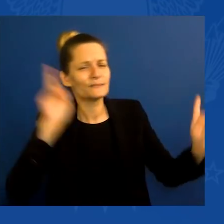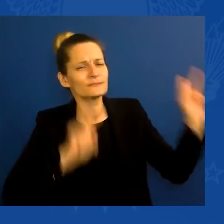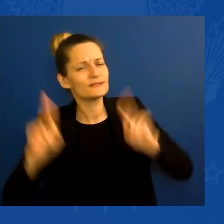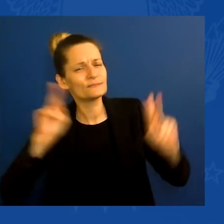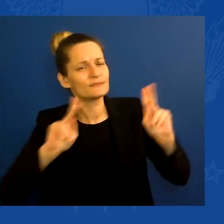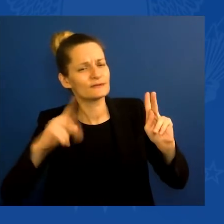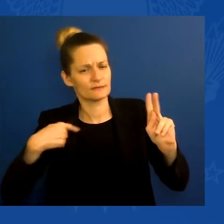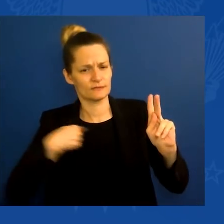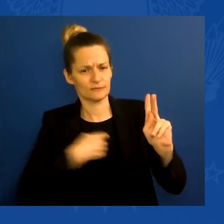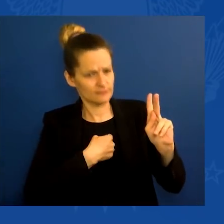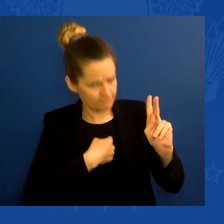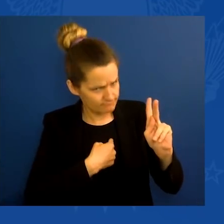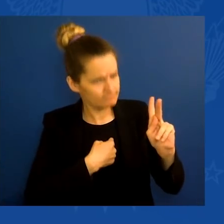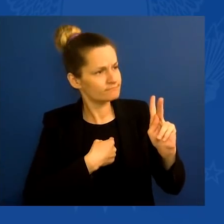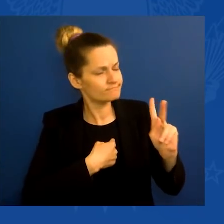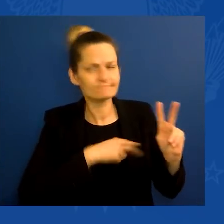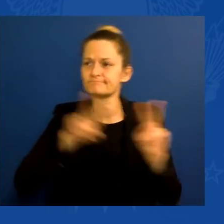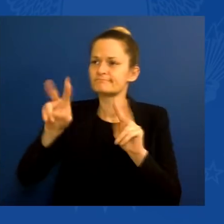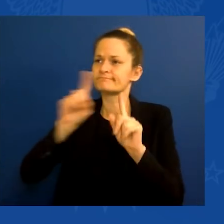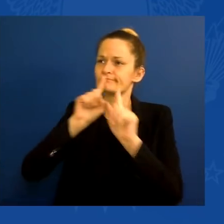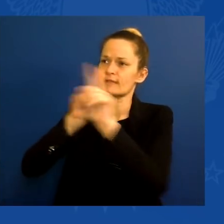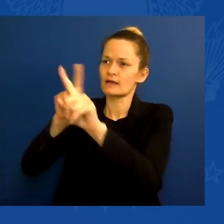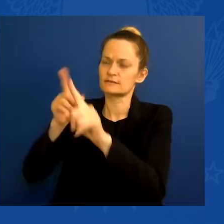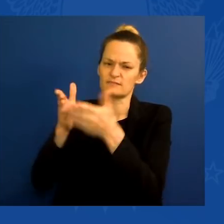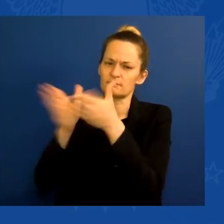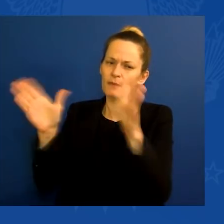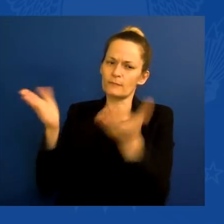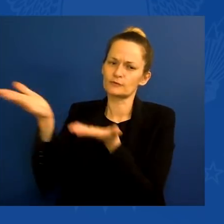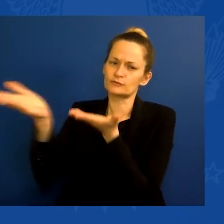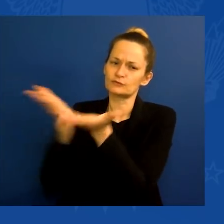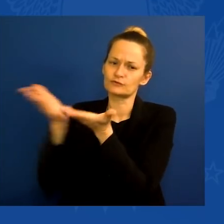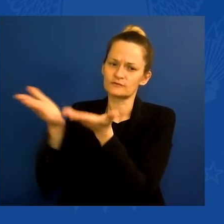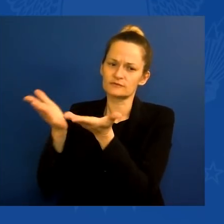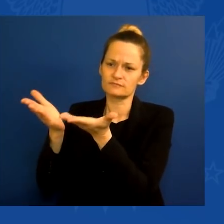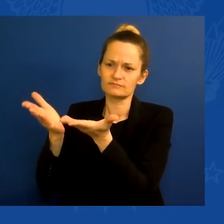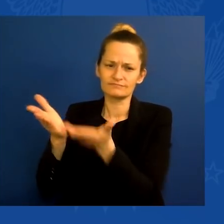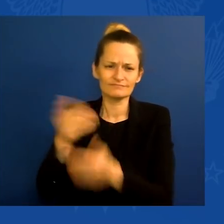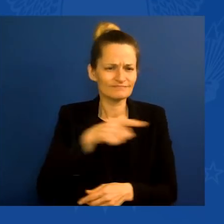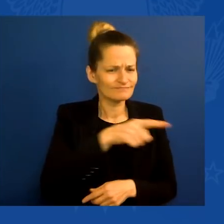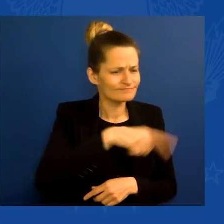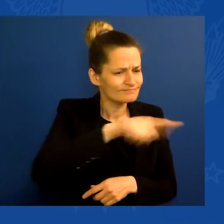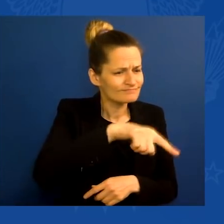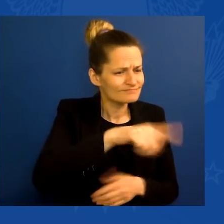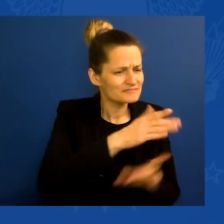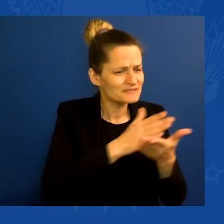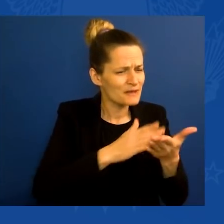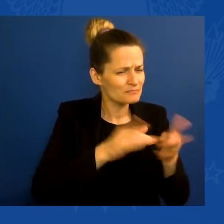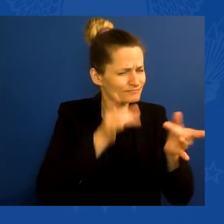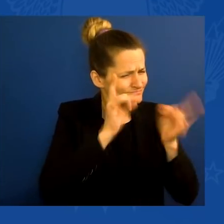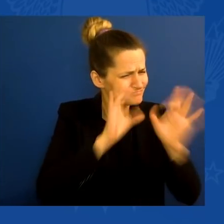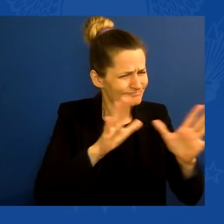But we're not superheroes, nor do we possess superpowers. And while we strive for excellence, we've yet to achieve perfection.